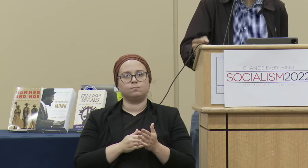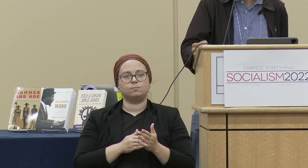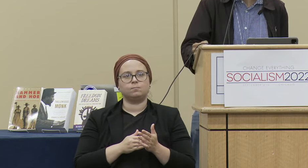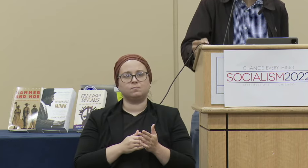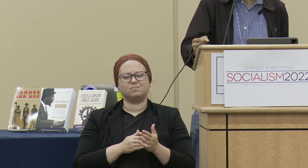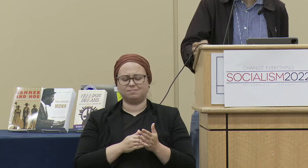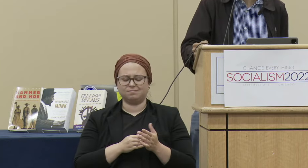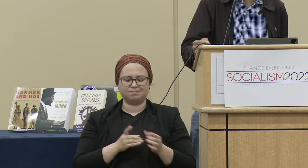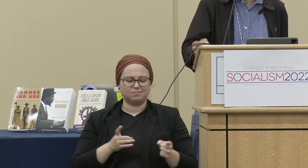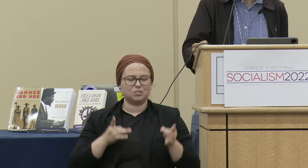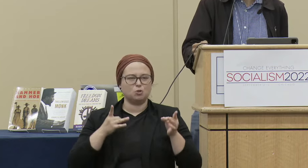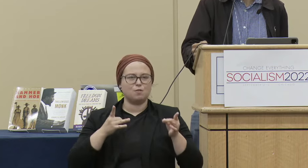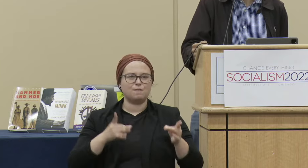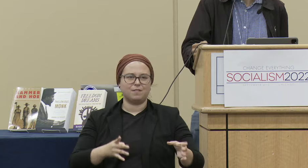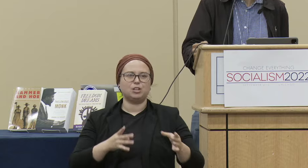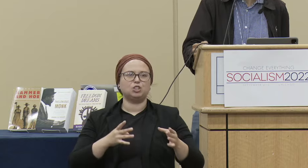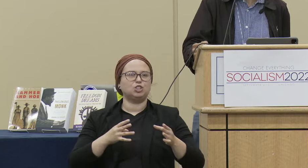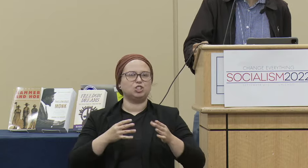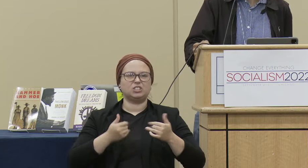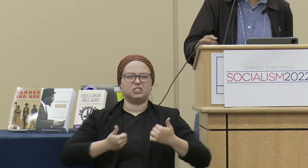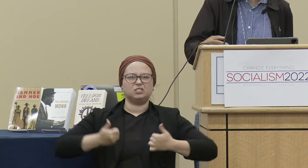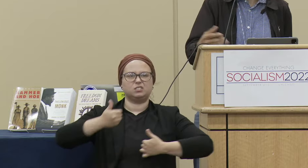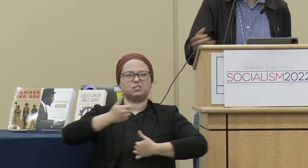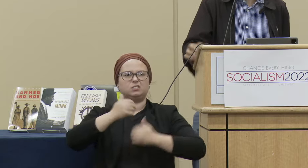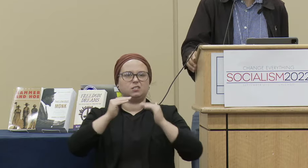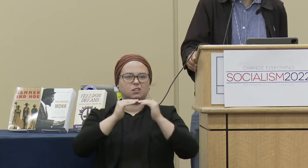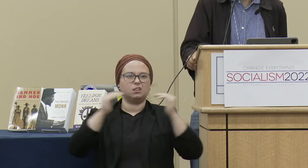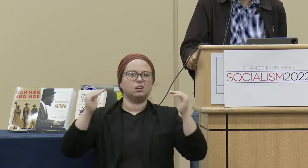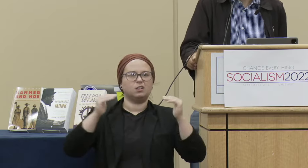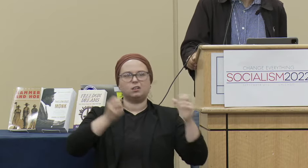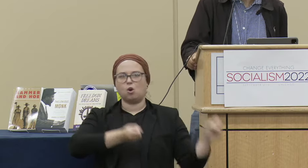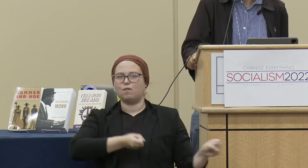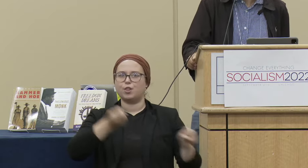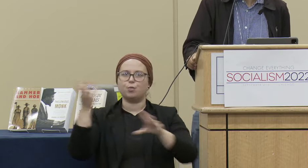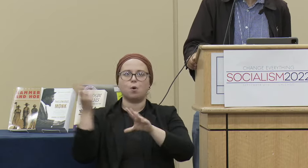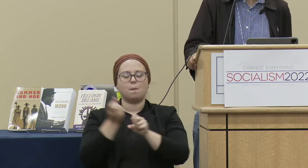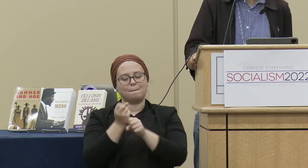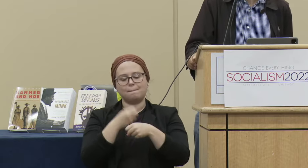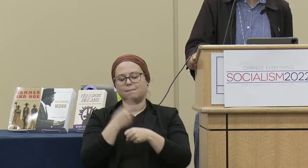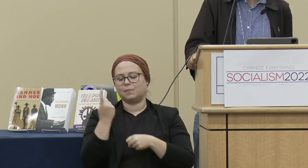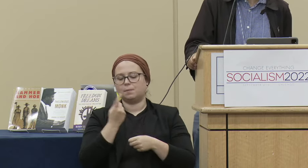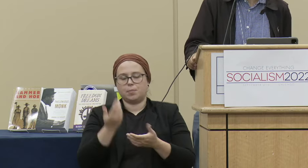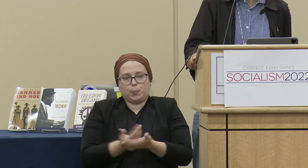to eventually overthrow a vicious ruling class and create